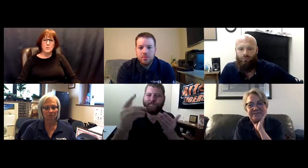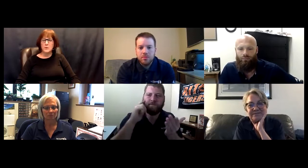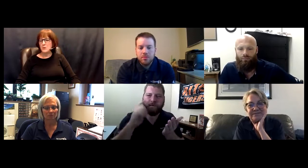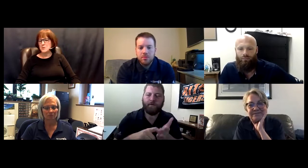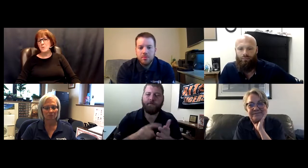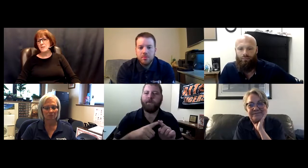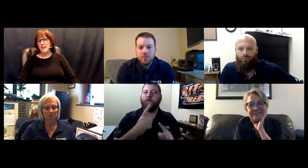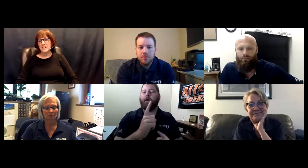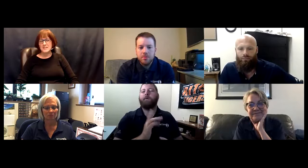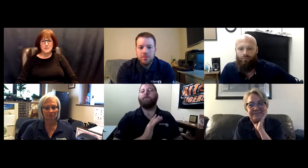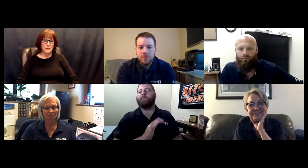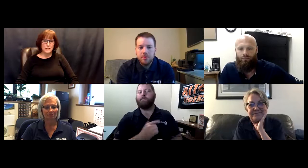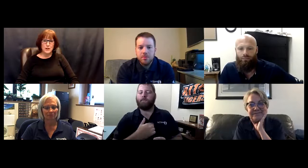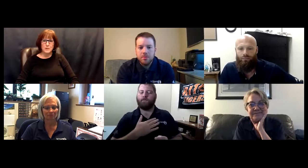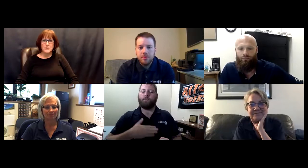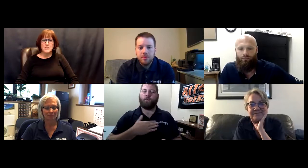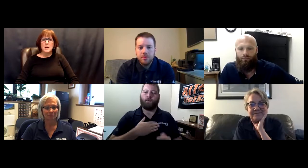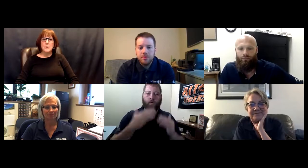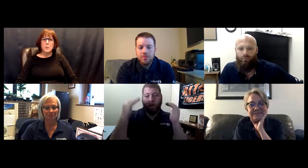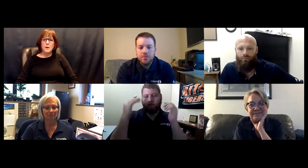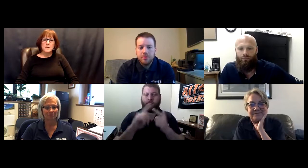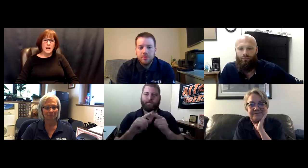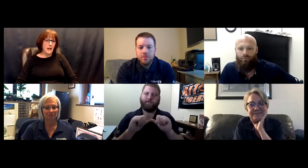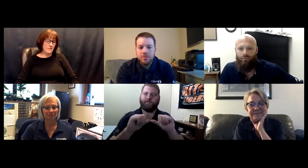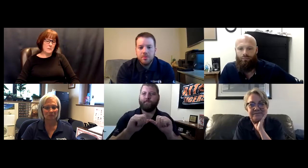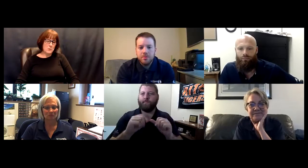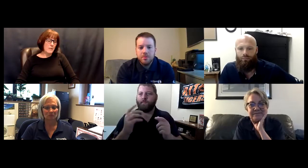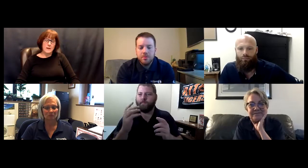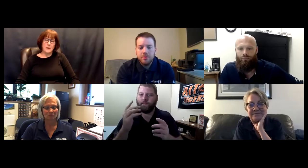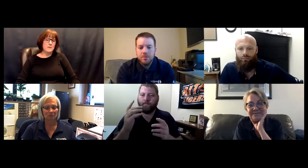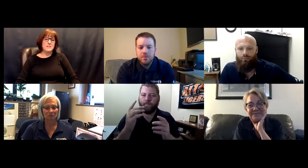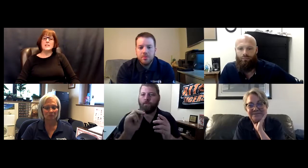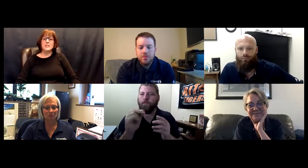postponing that until further notice but what that was one thing I did enjoy